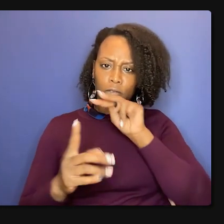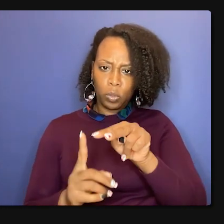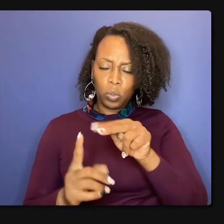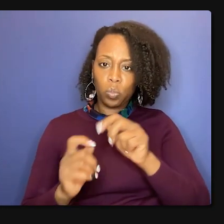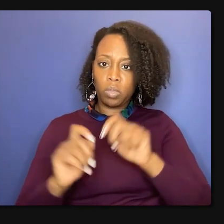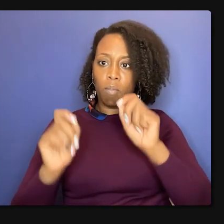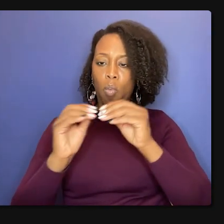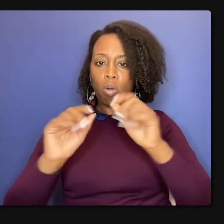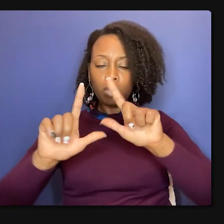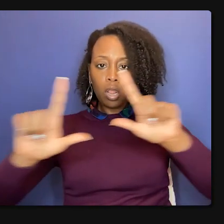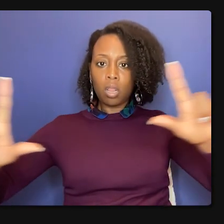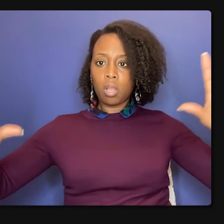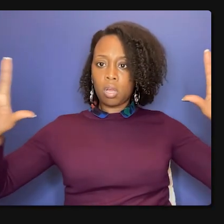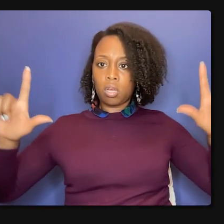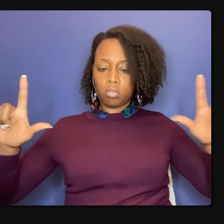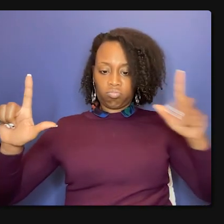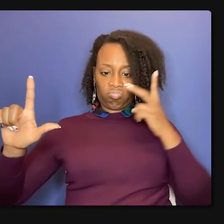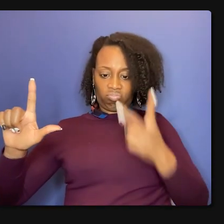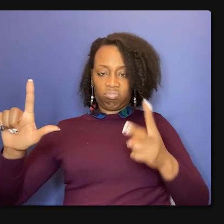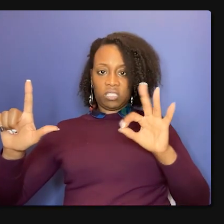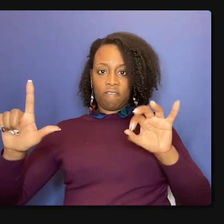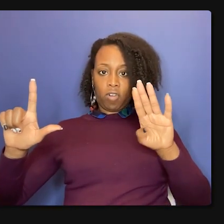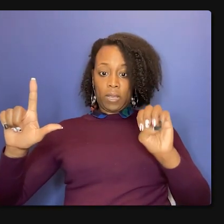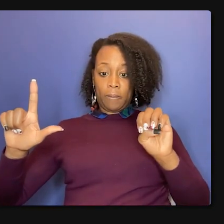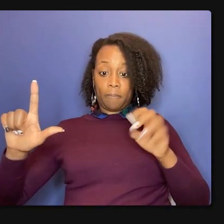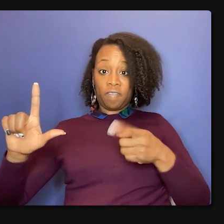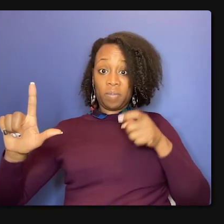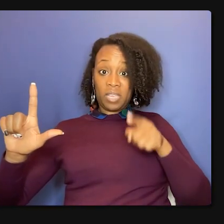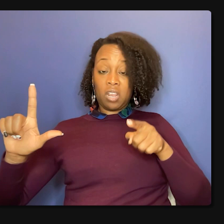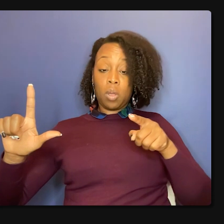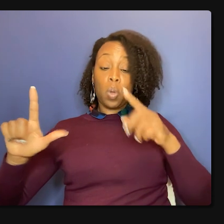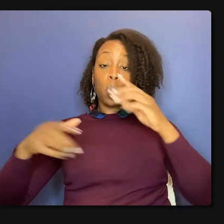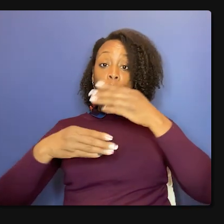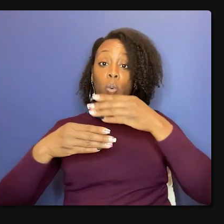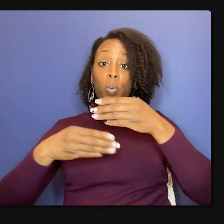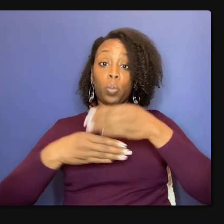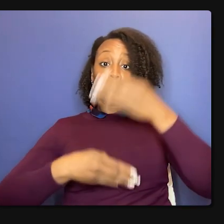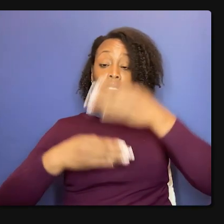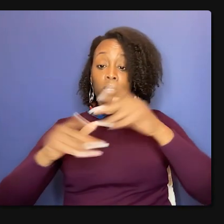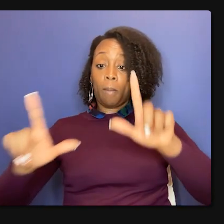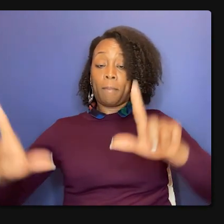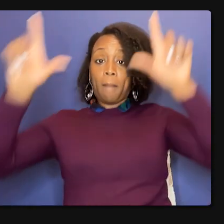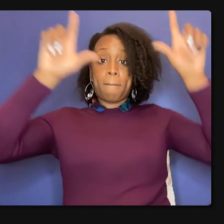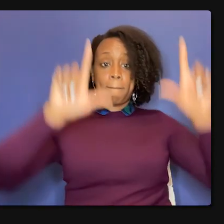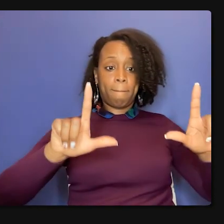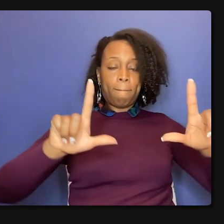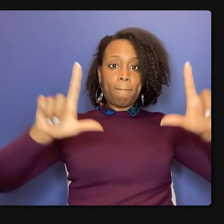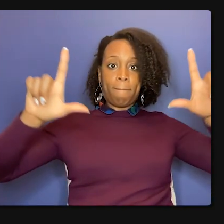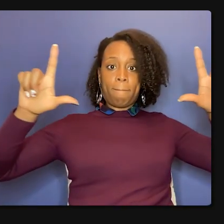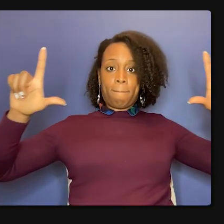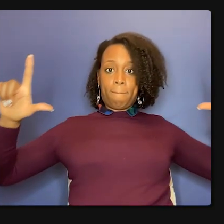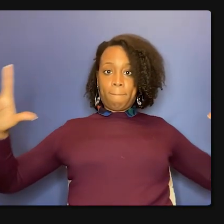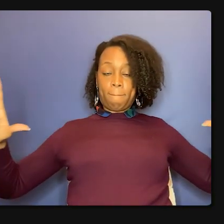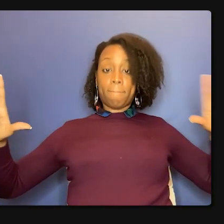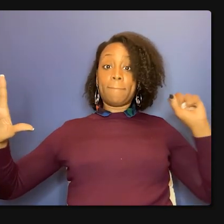with a larger image of the frame. And from here, you can pop the window out to get an even bigger view.